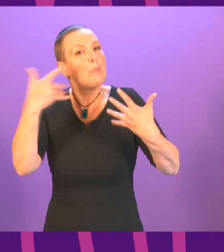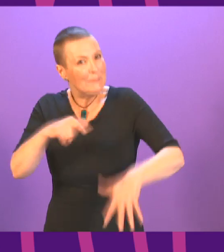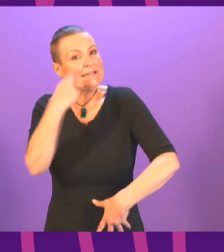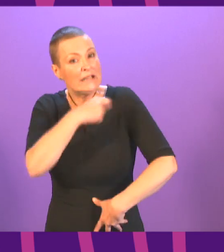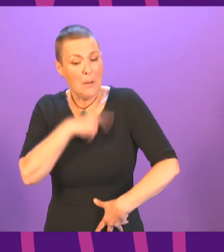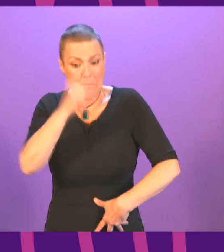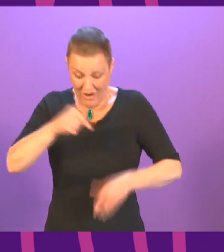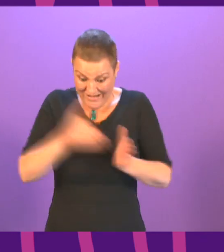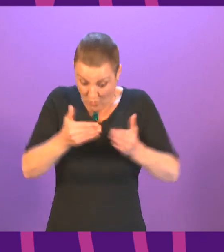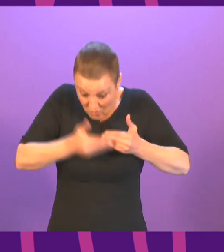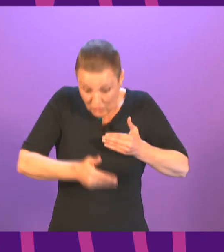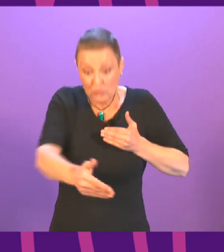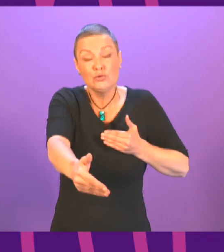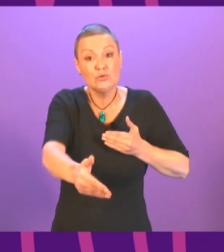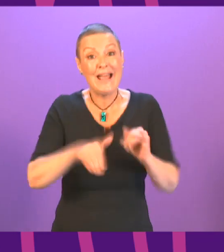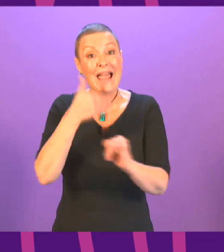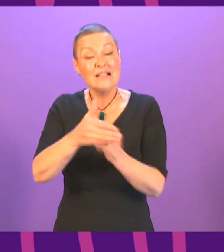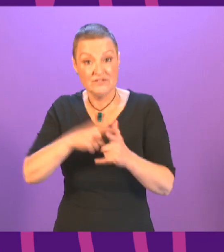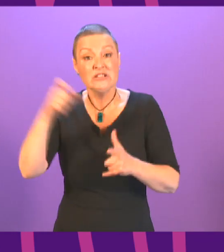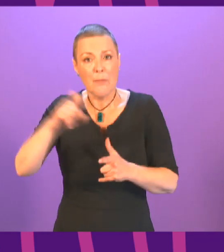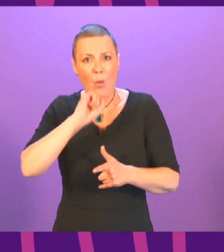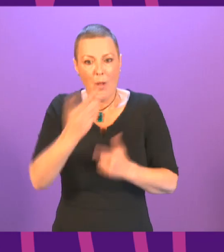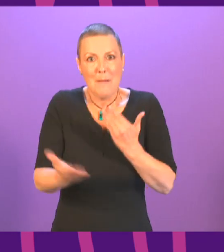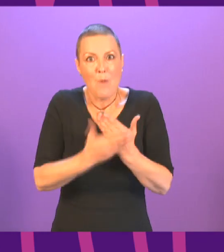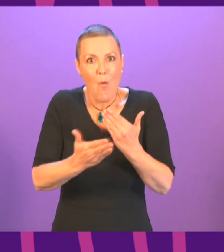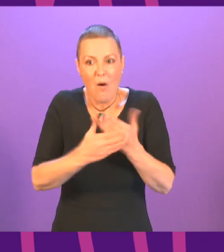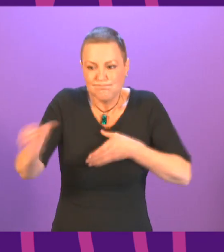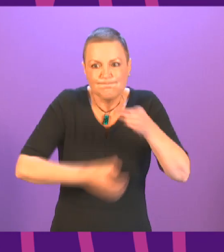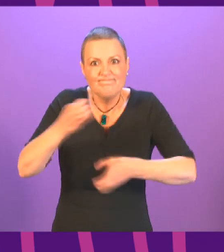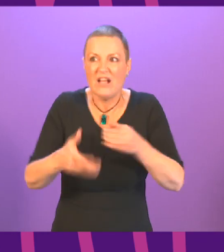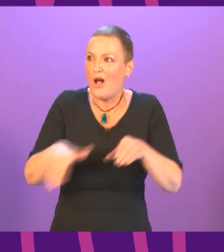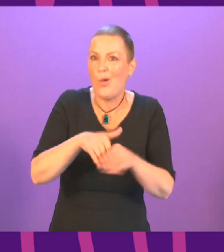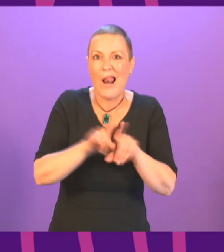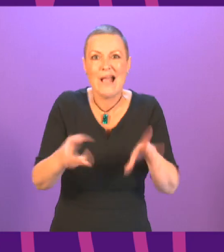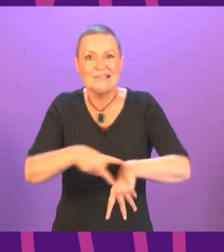capacity between now and the end of the year, that will progressively include more groups